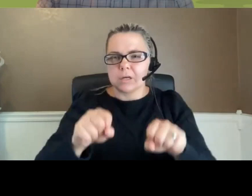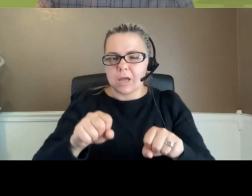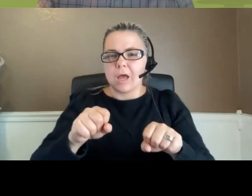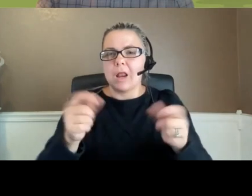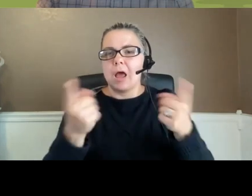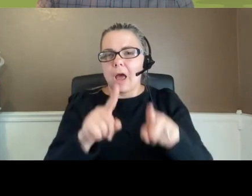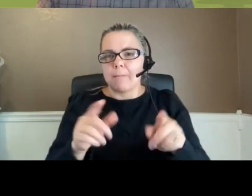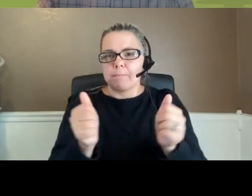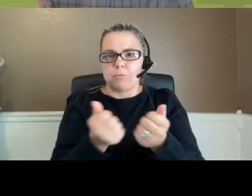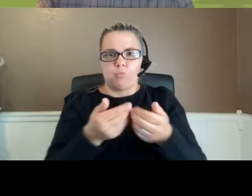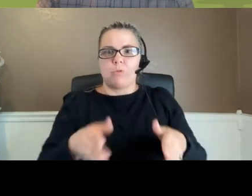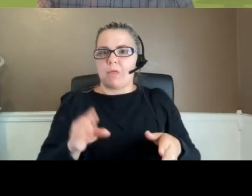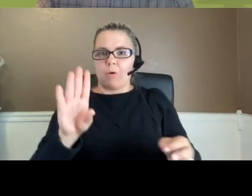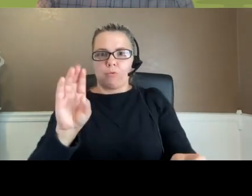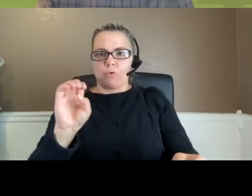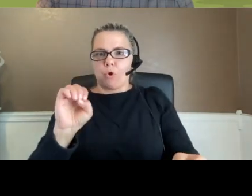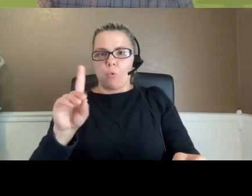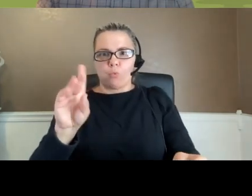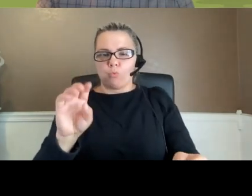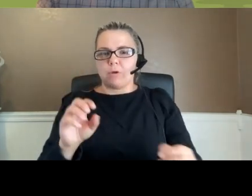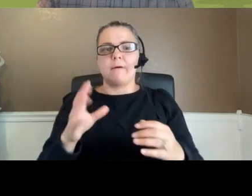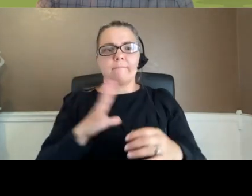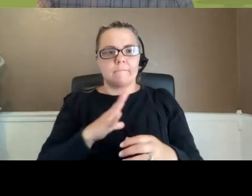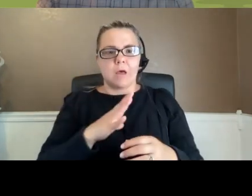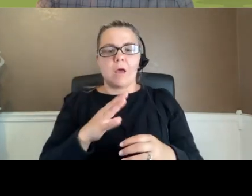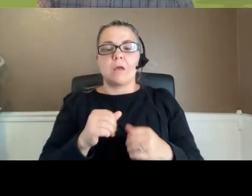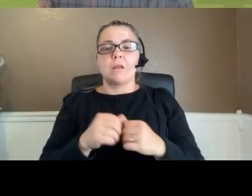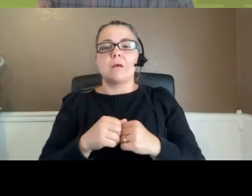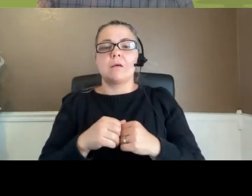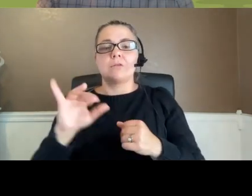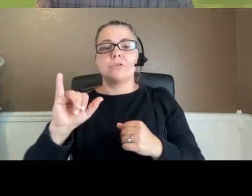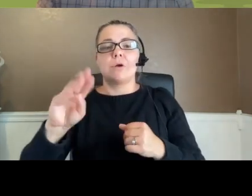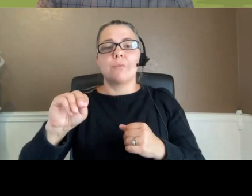digging in a little bit and inspecting, it's really hard, I think impossible maybe, to create a